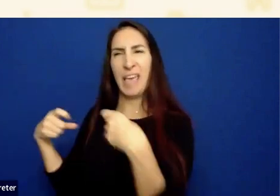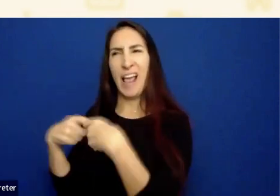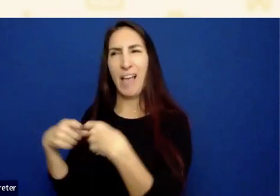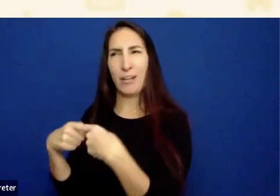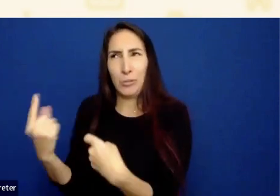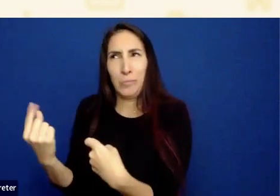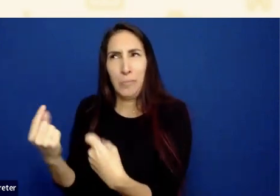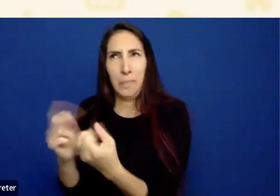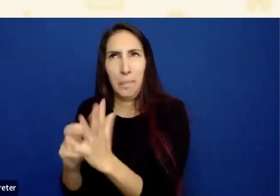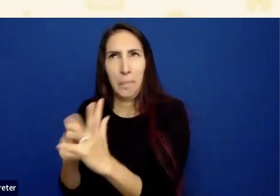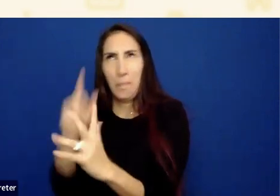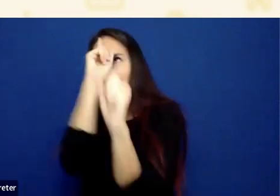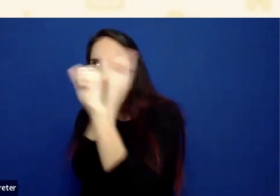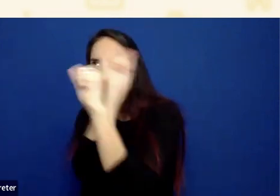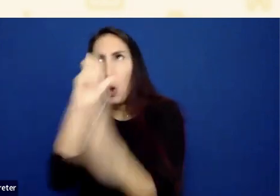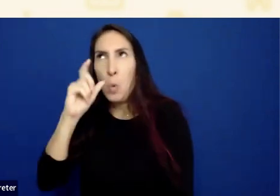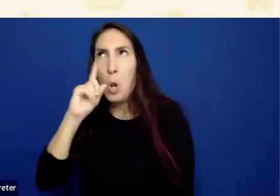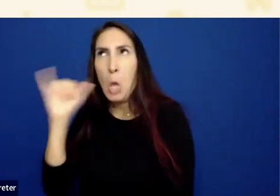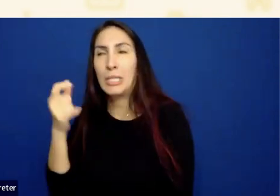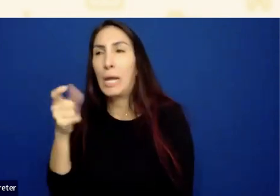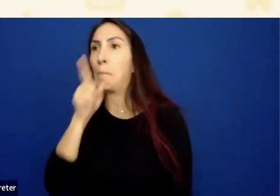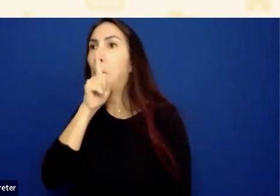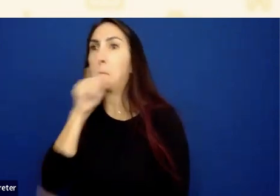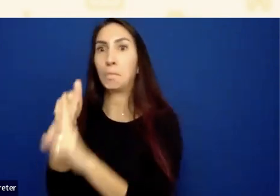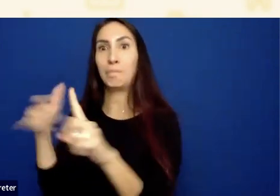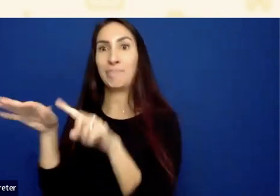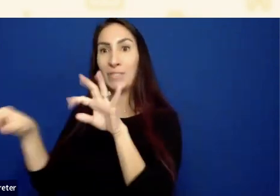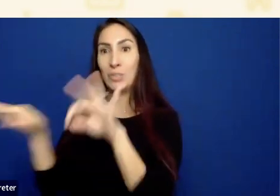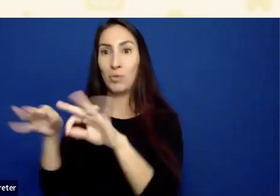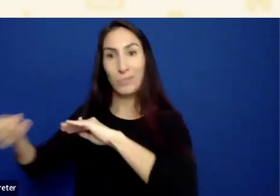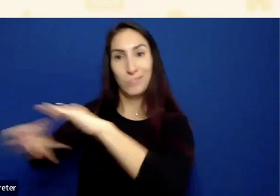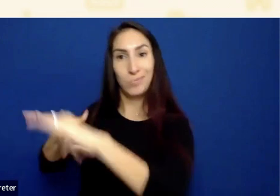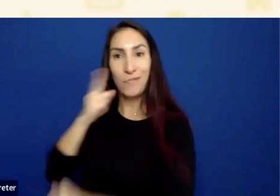As it stood, they were just words to me with buttons.